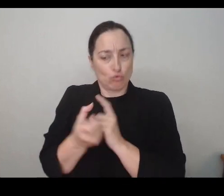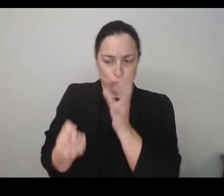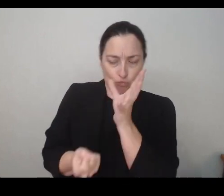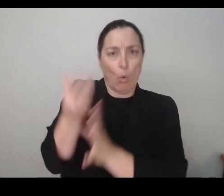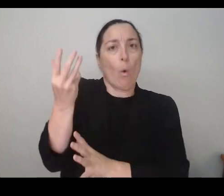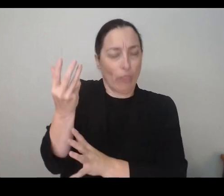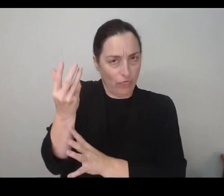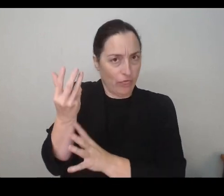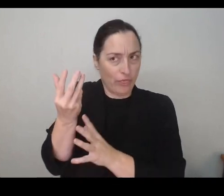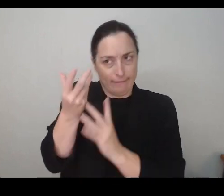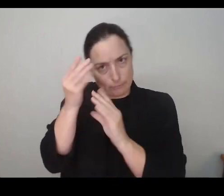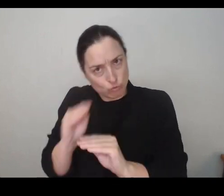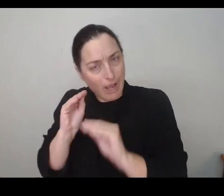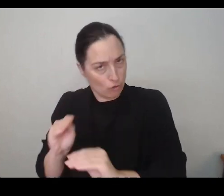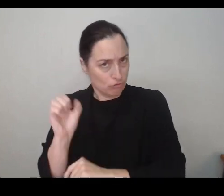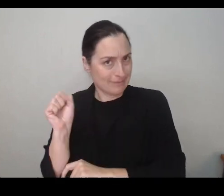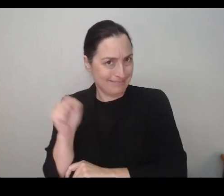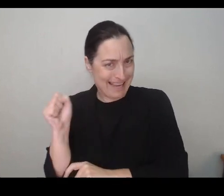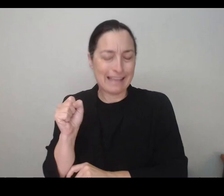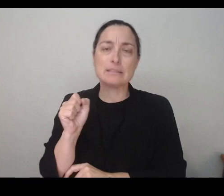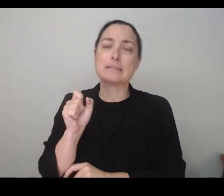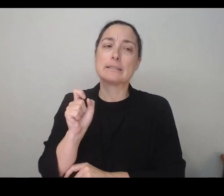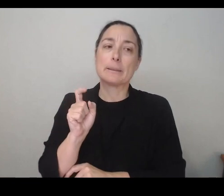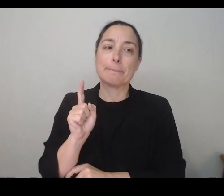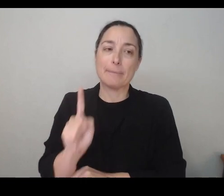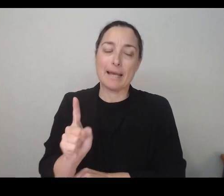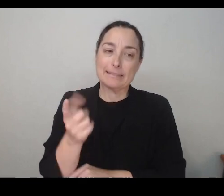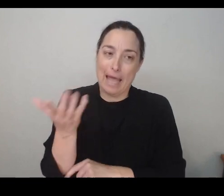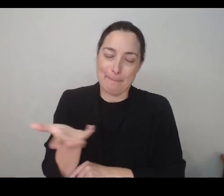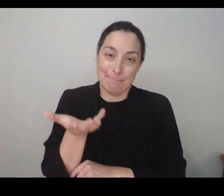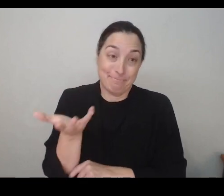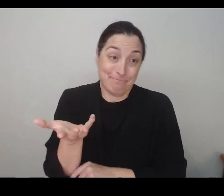but, well I'm not longer in charge of the museum in Tahiti,